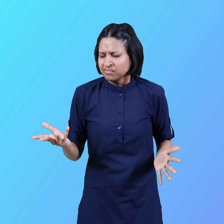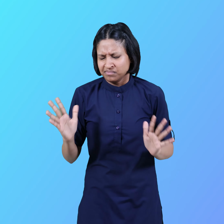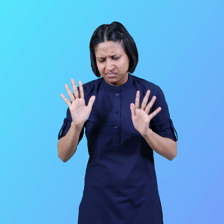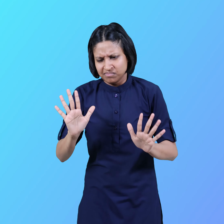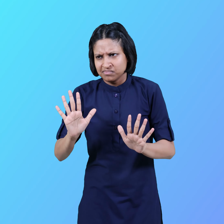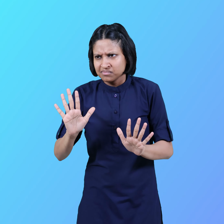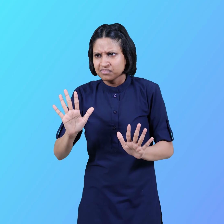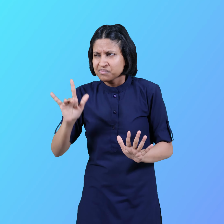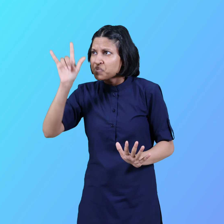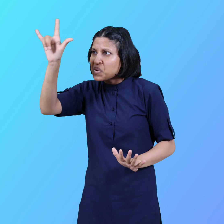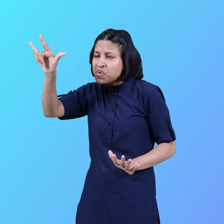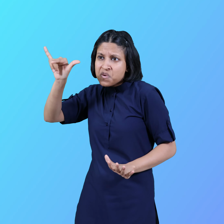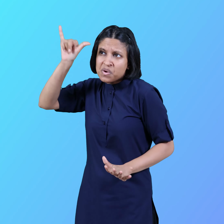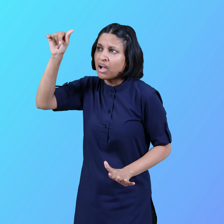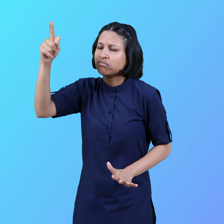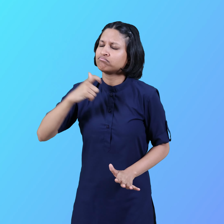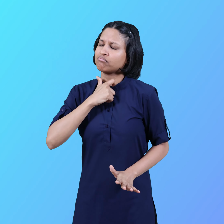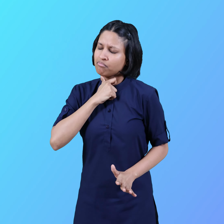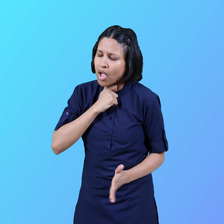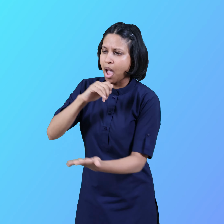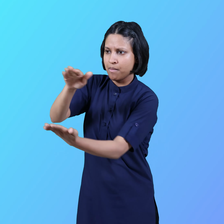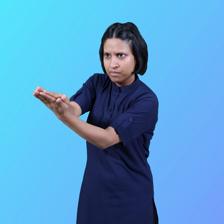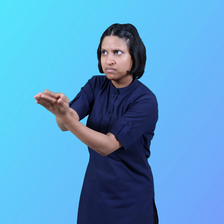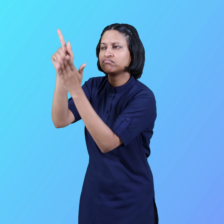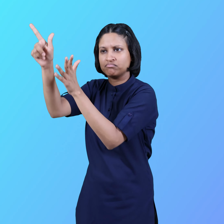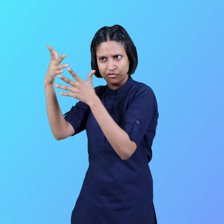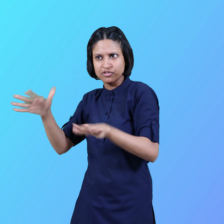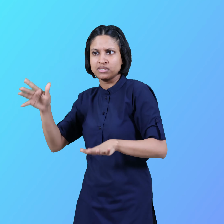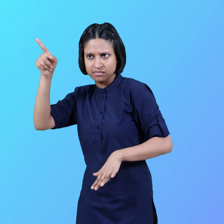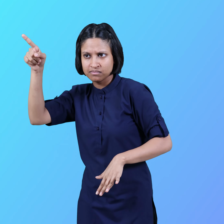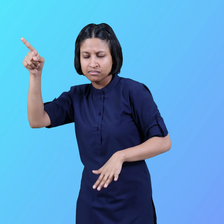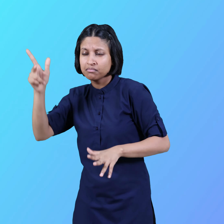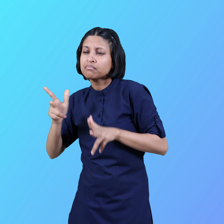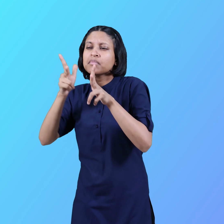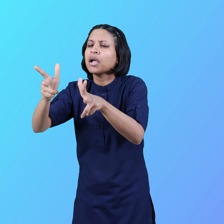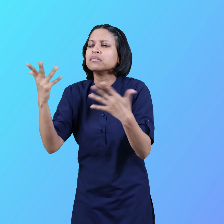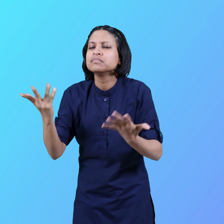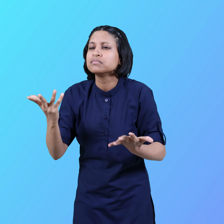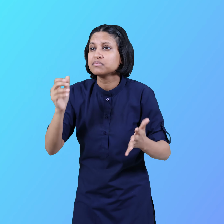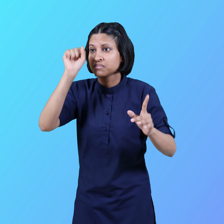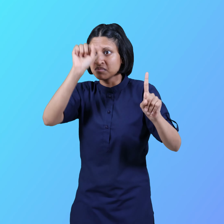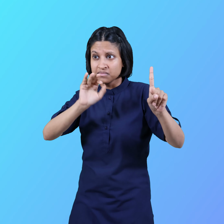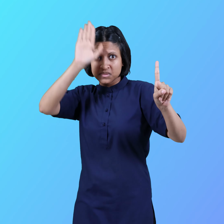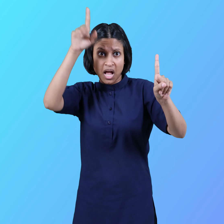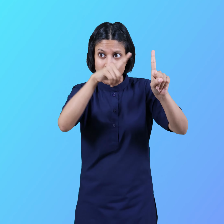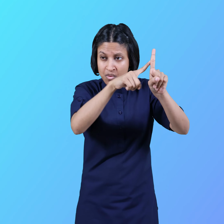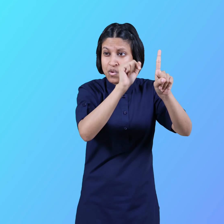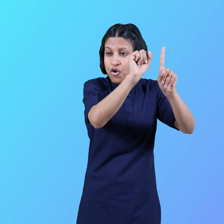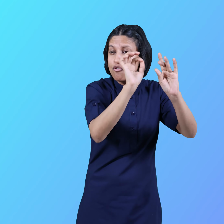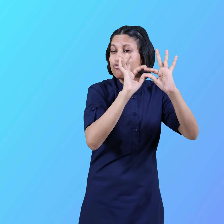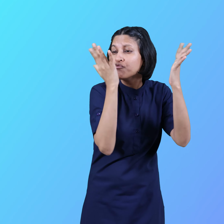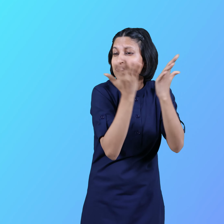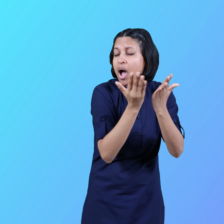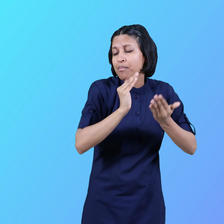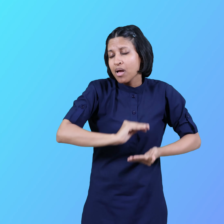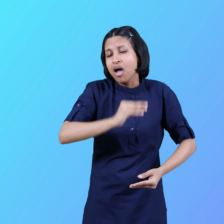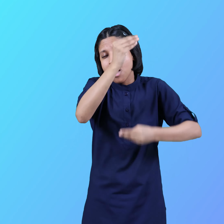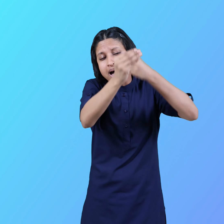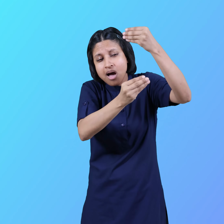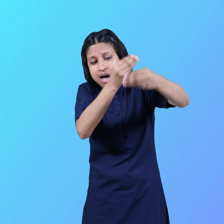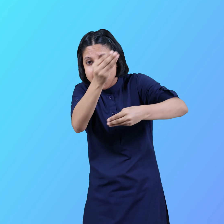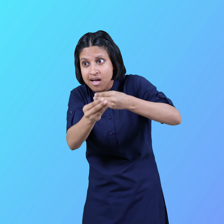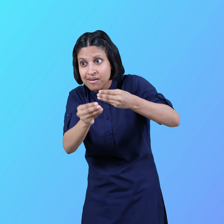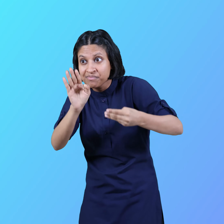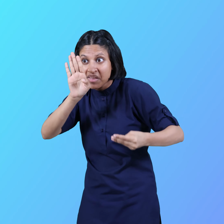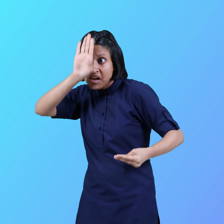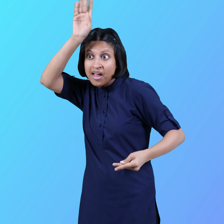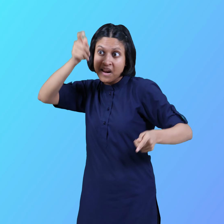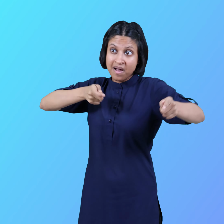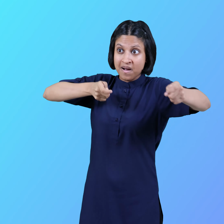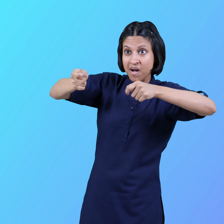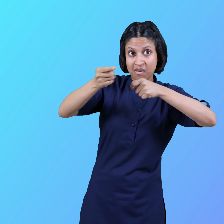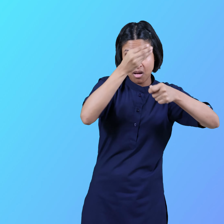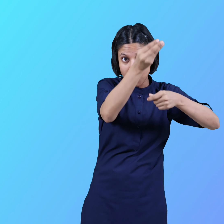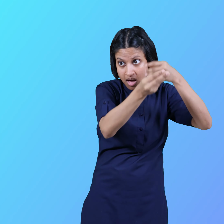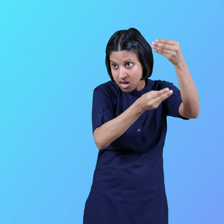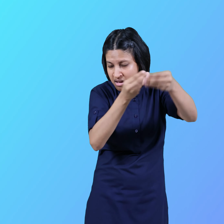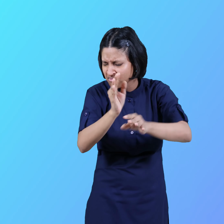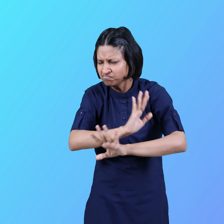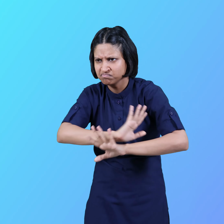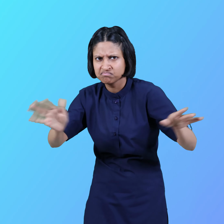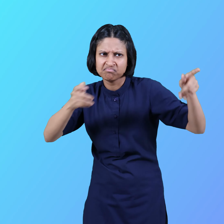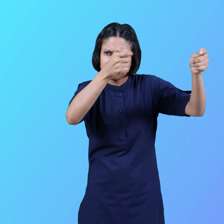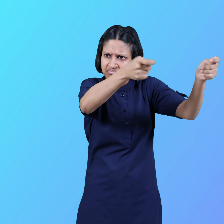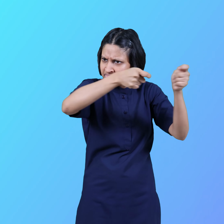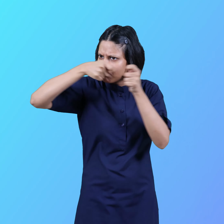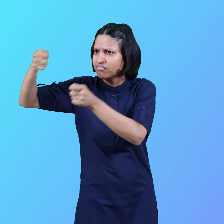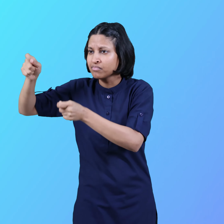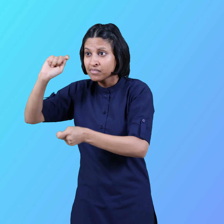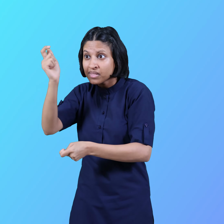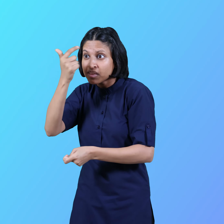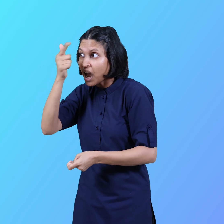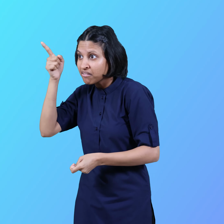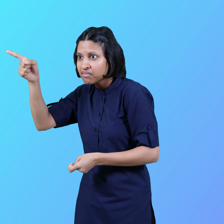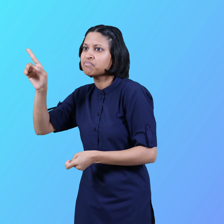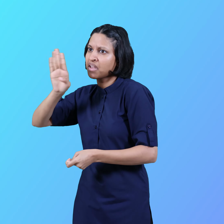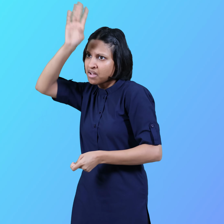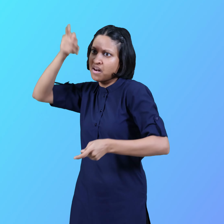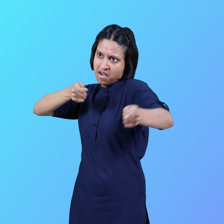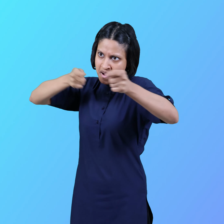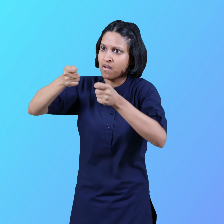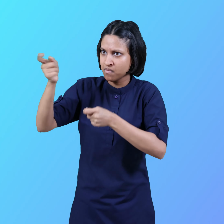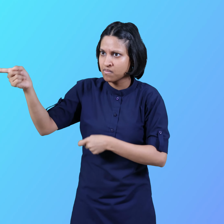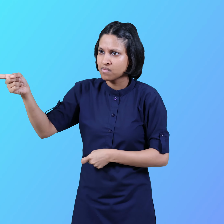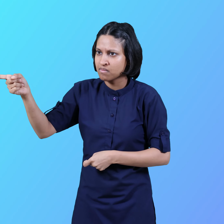The LORD promised with an oath that he would take the kingdom away from Saul’s family and give it to David.